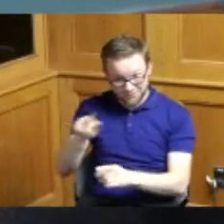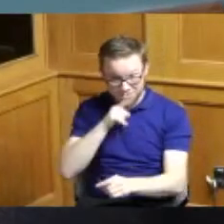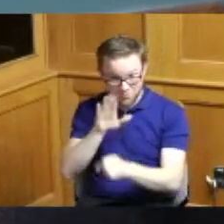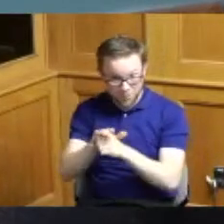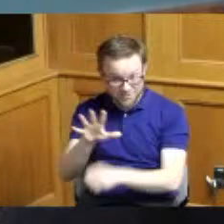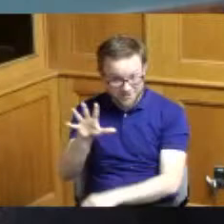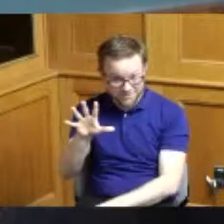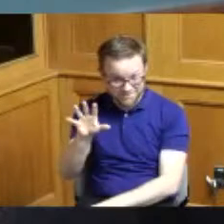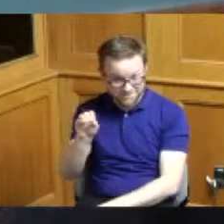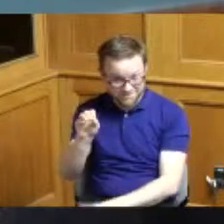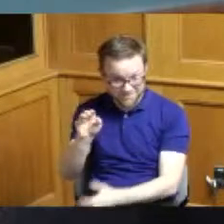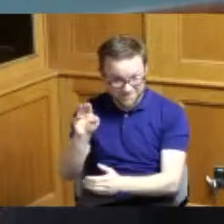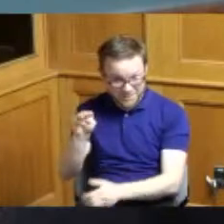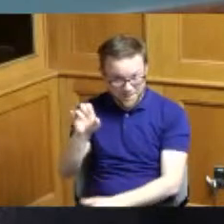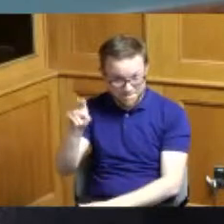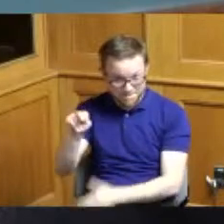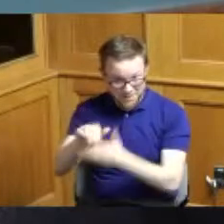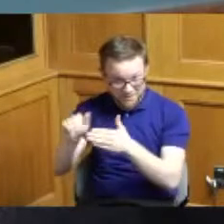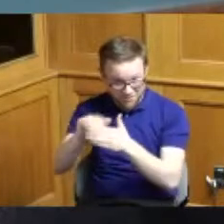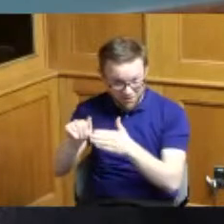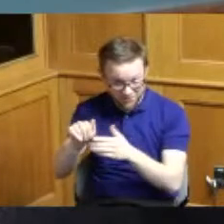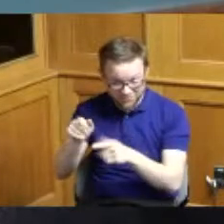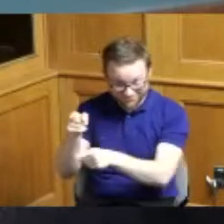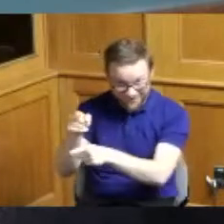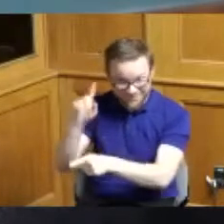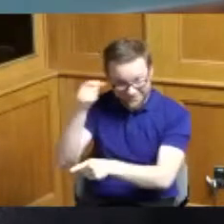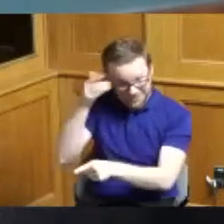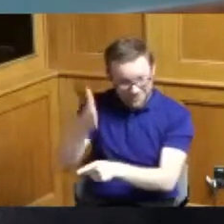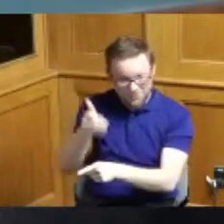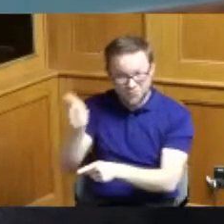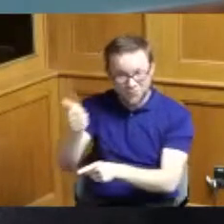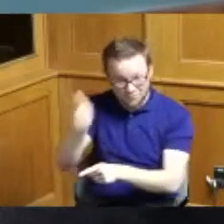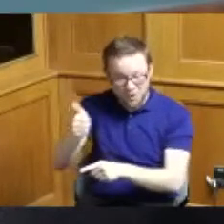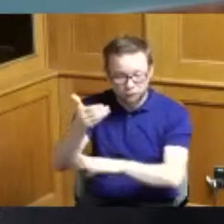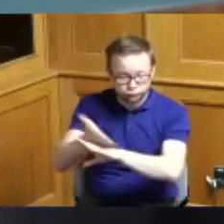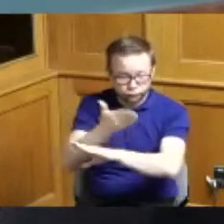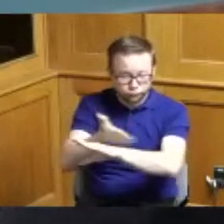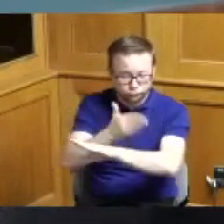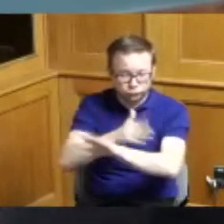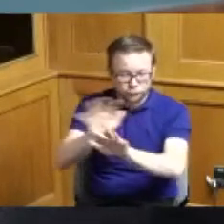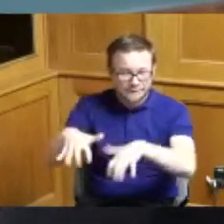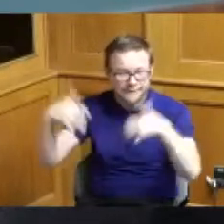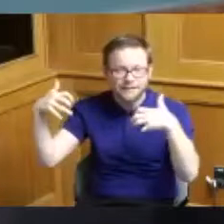he doesn't have to tear up a stadium state of Ohio they said the governor's on board with a